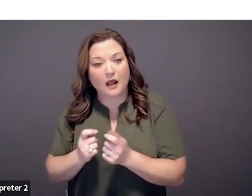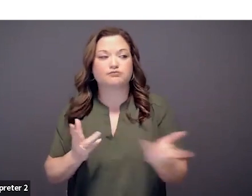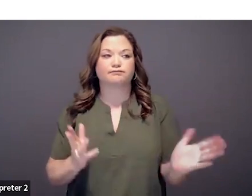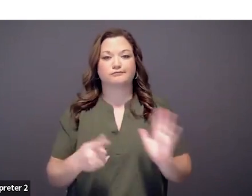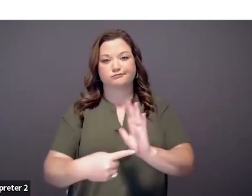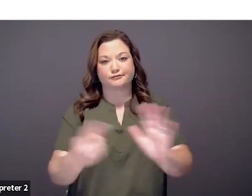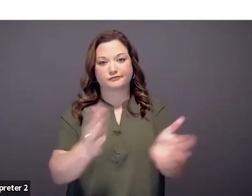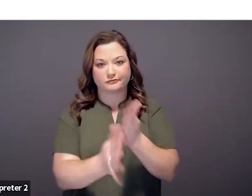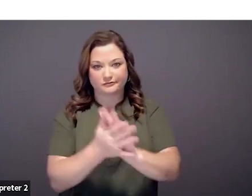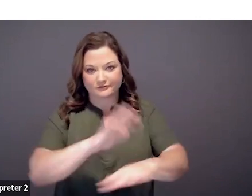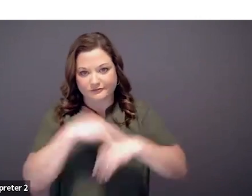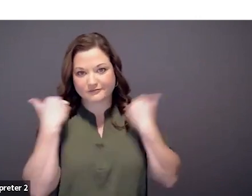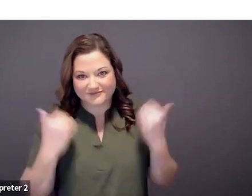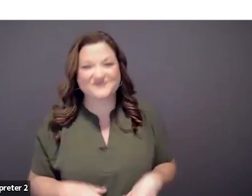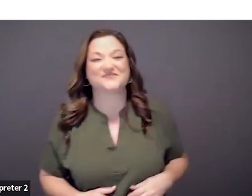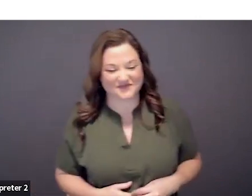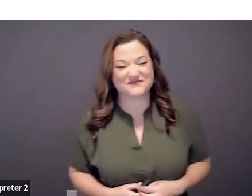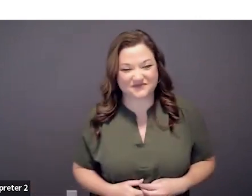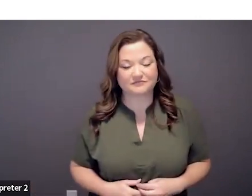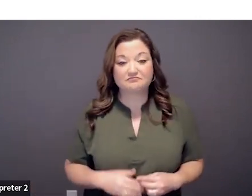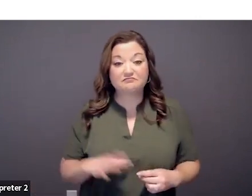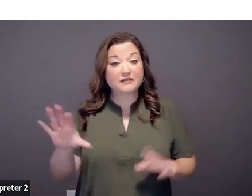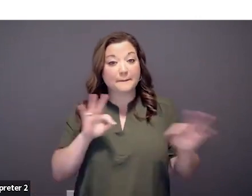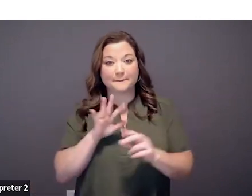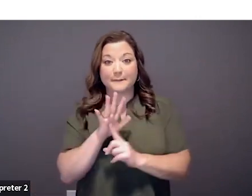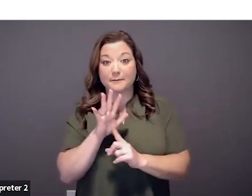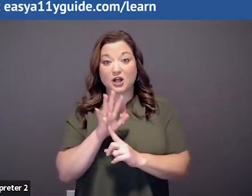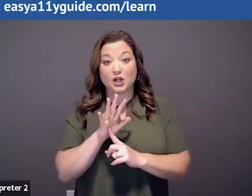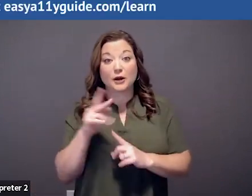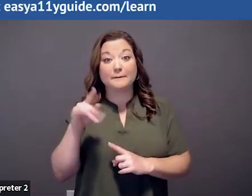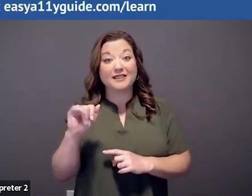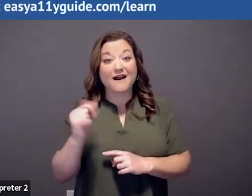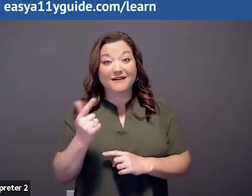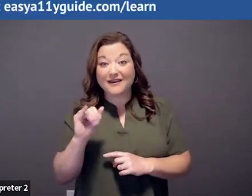I selected a number of popular plugins and I could not test every one.